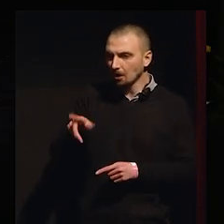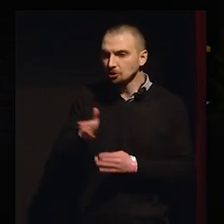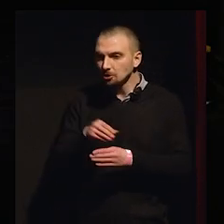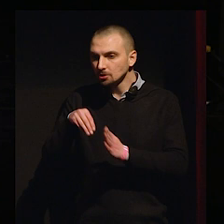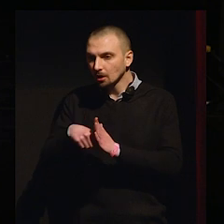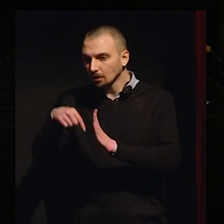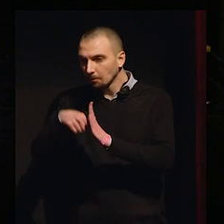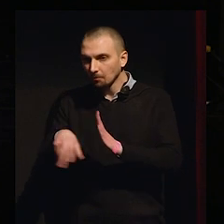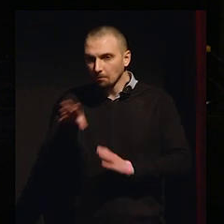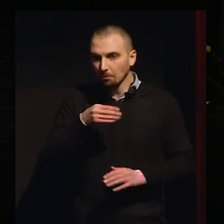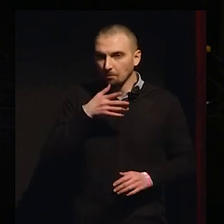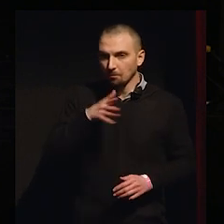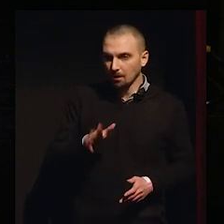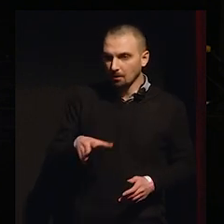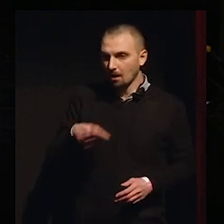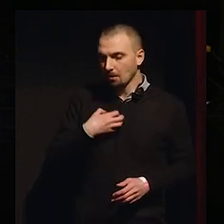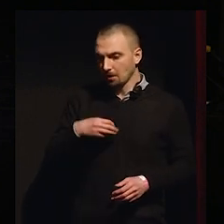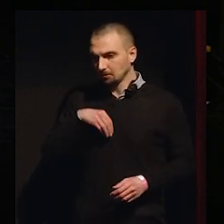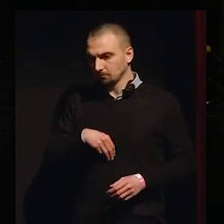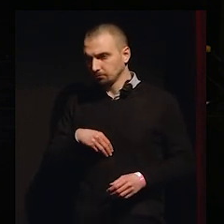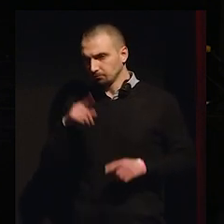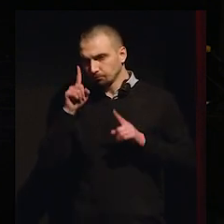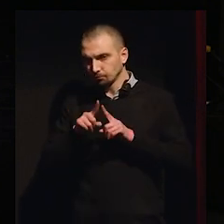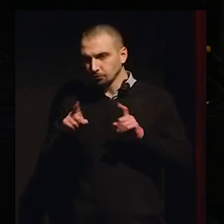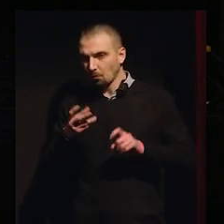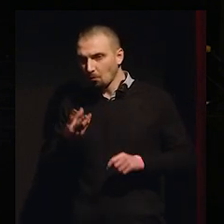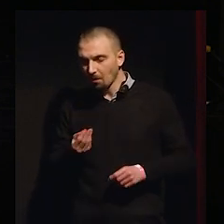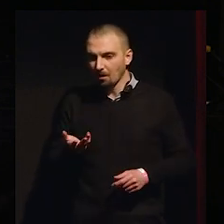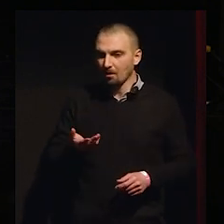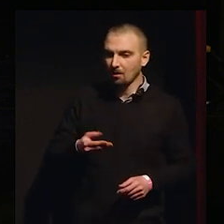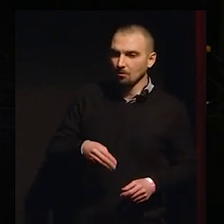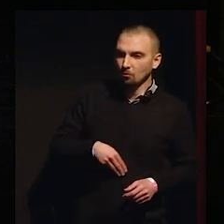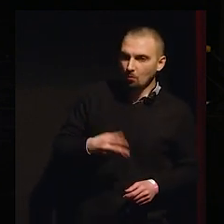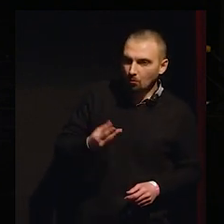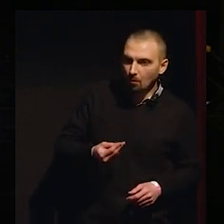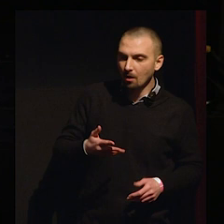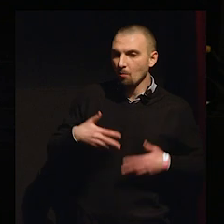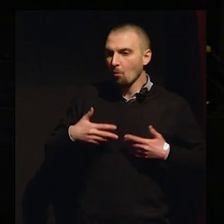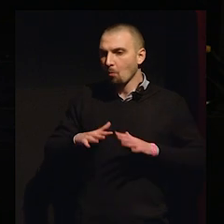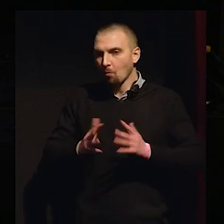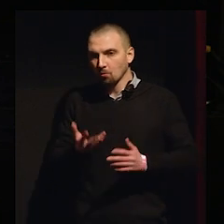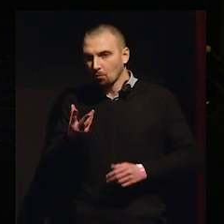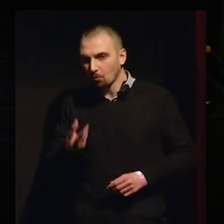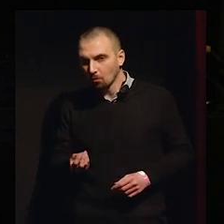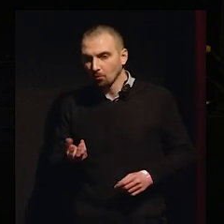you cannot help but start blaming yourself, you start feeling as if your personality is faulty,